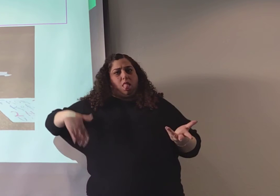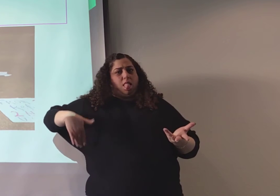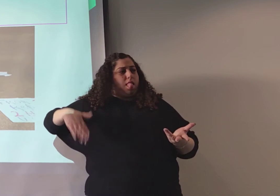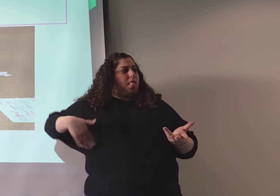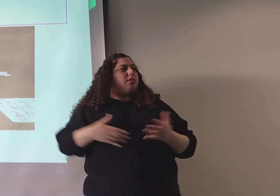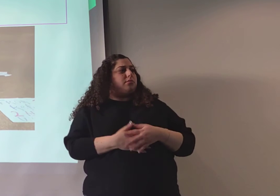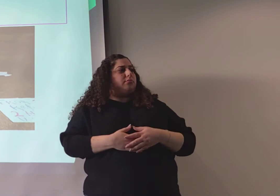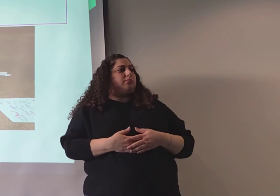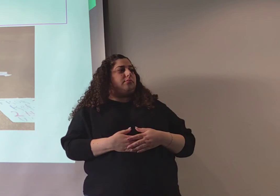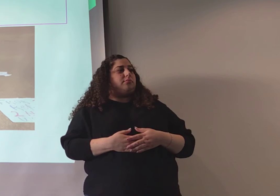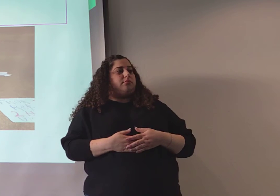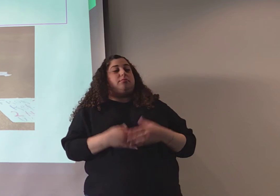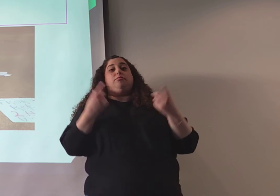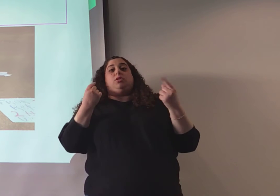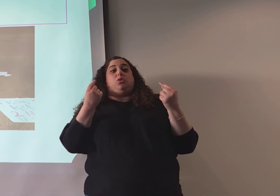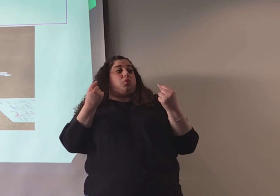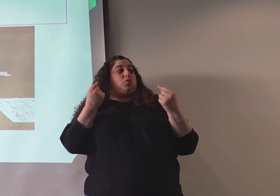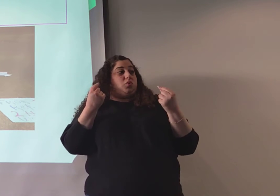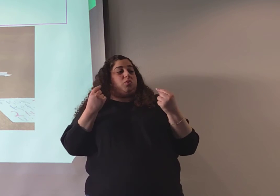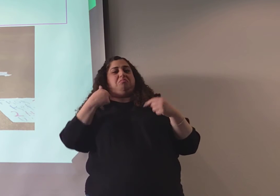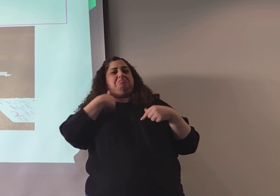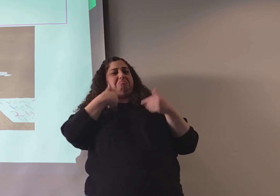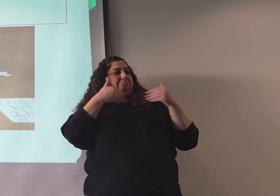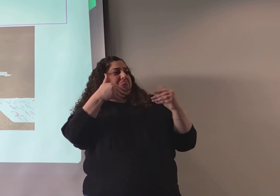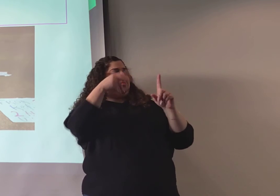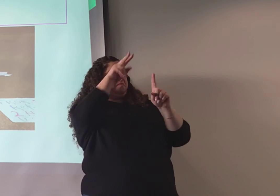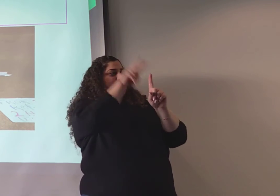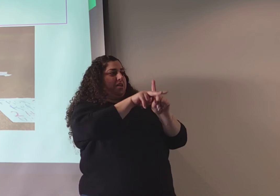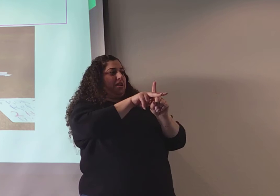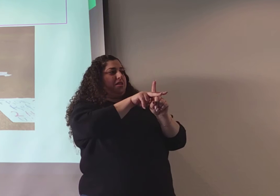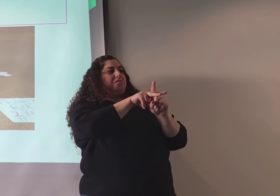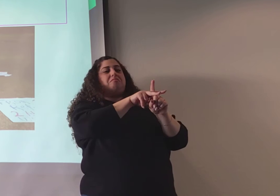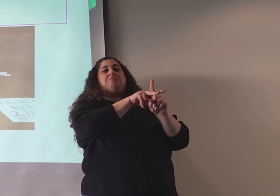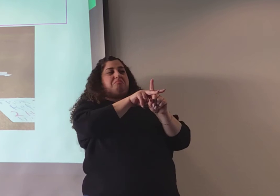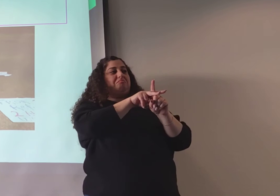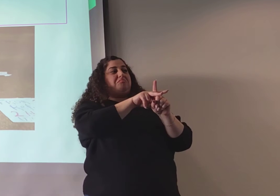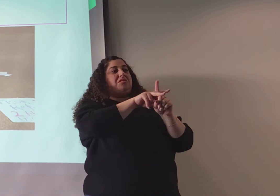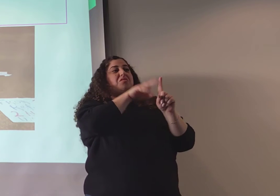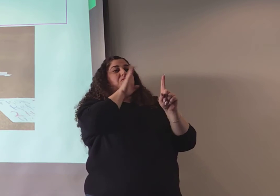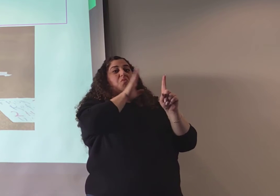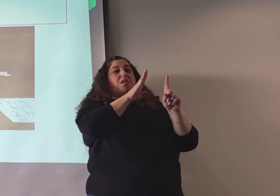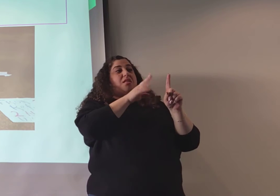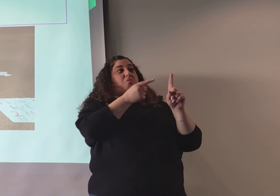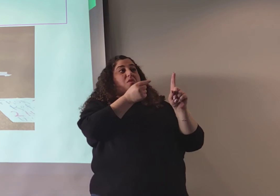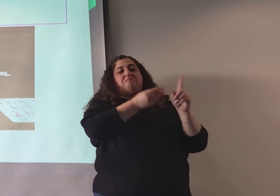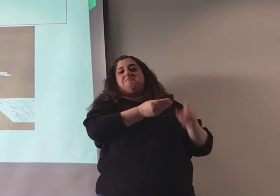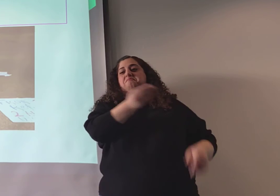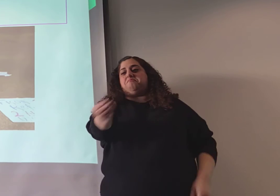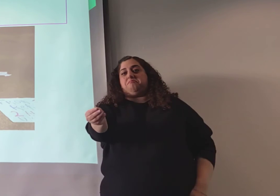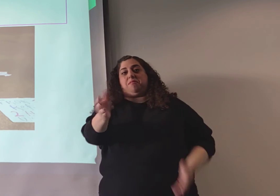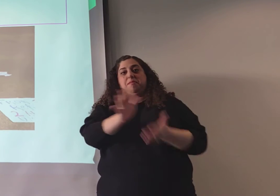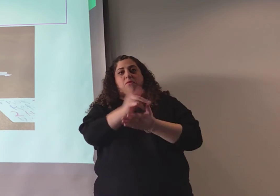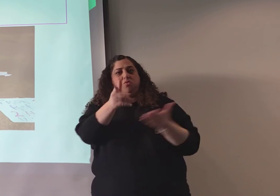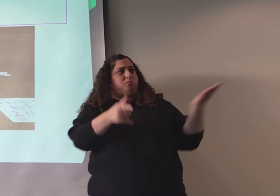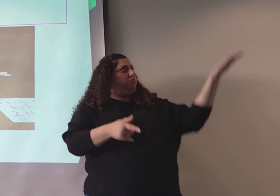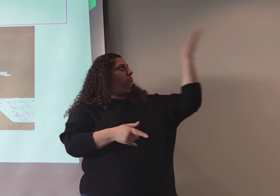like pieces of paper, a packet of papers, where you check the box on all of your defenses.